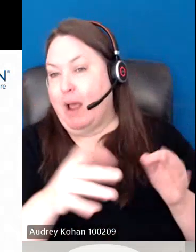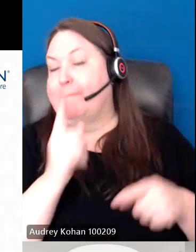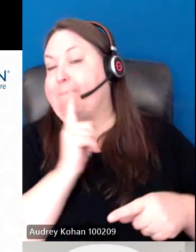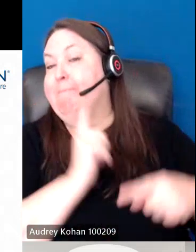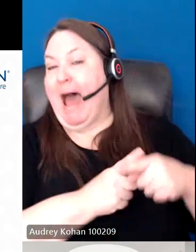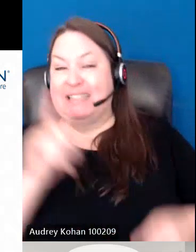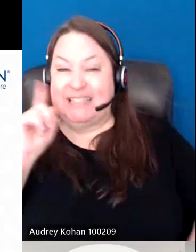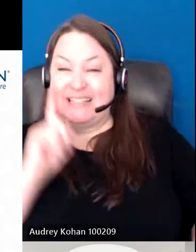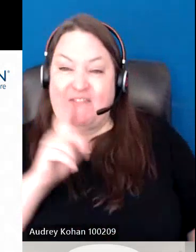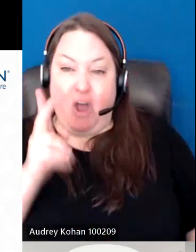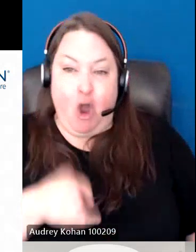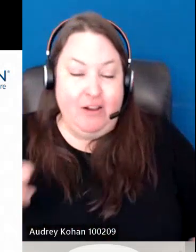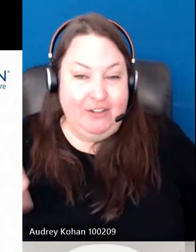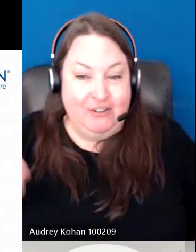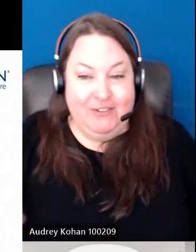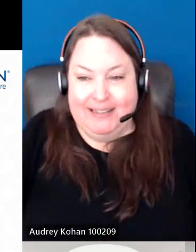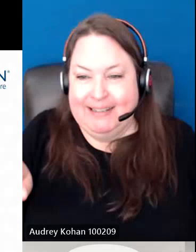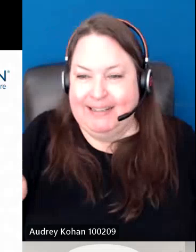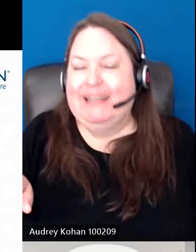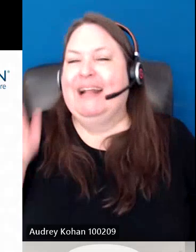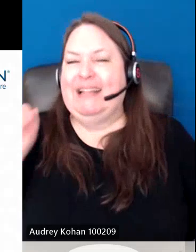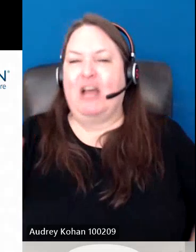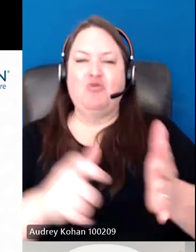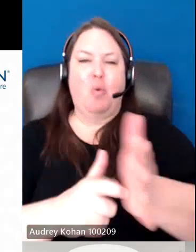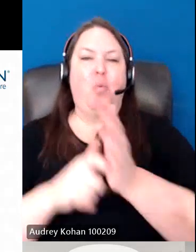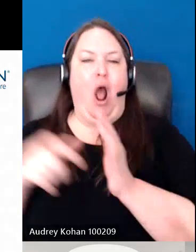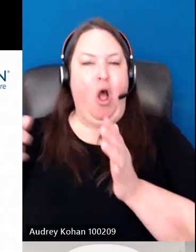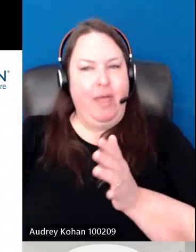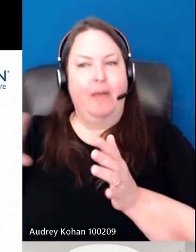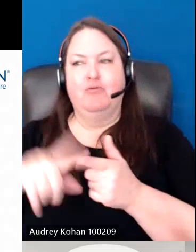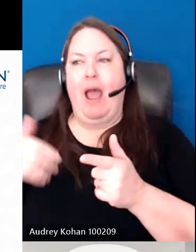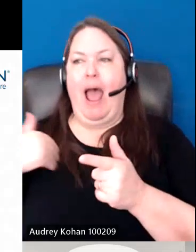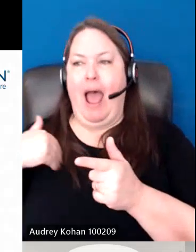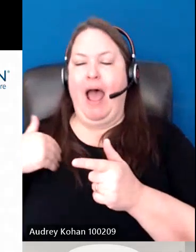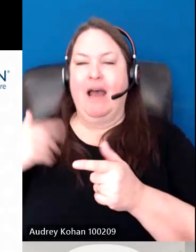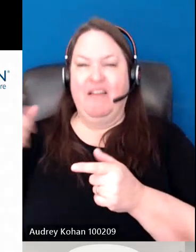Heart of hearing patients which would essentially require them to have secured their own interpreter